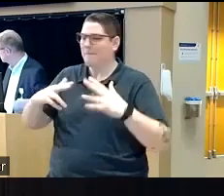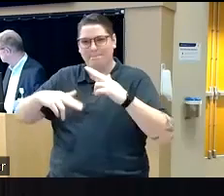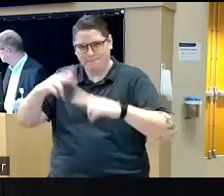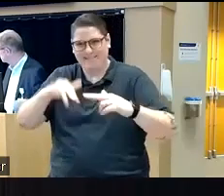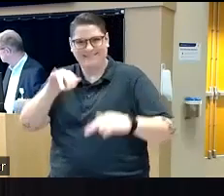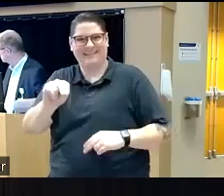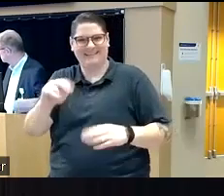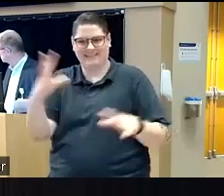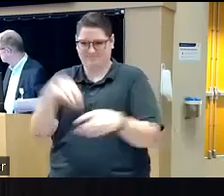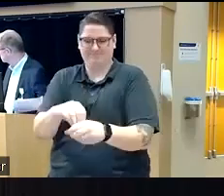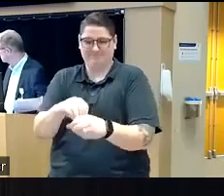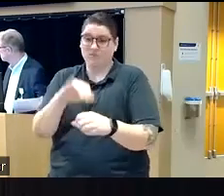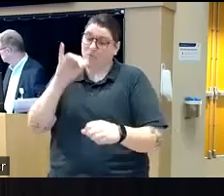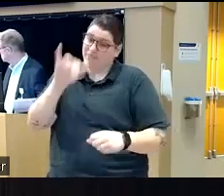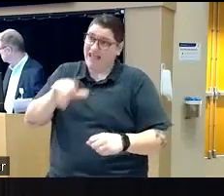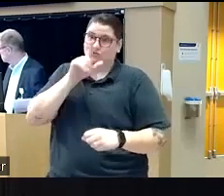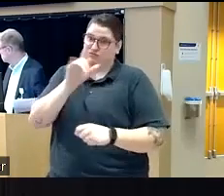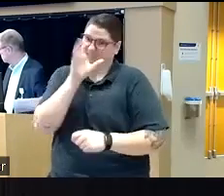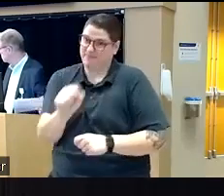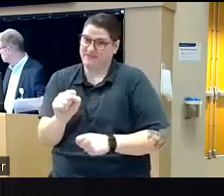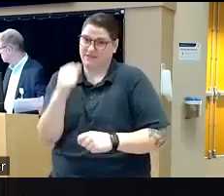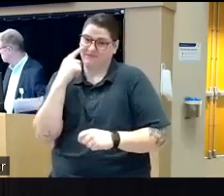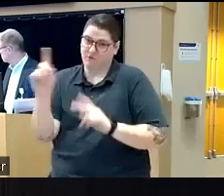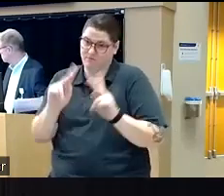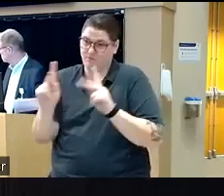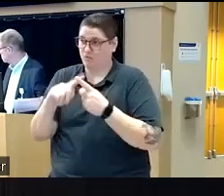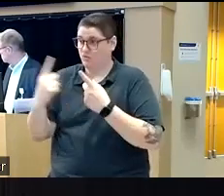built it's very attractive to an individual not only to come to strong recovery because